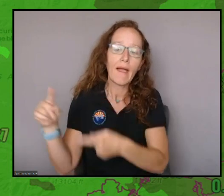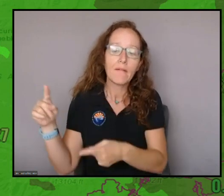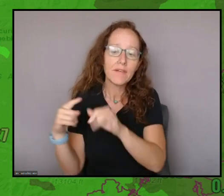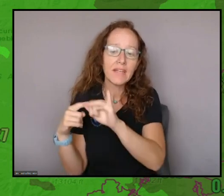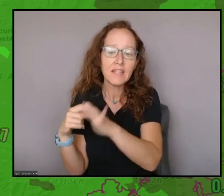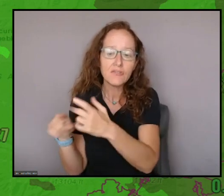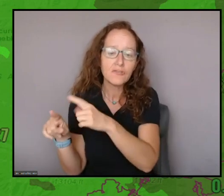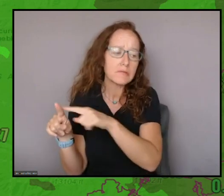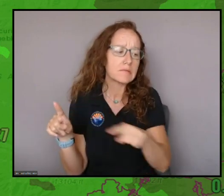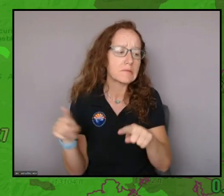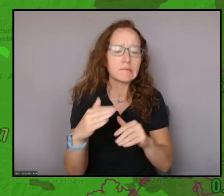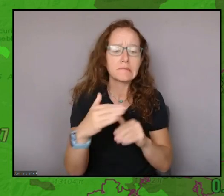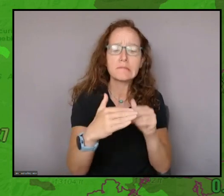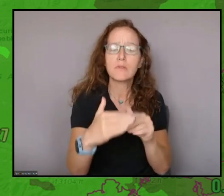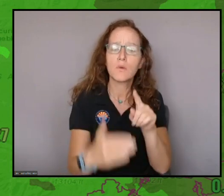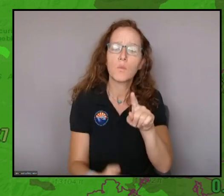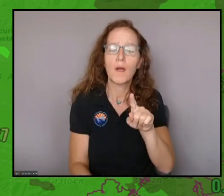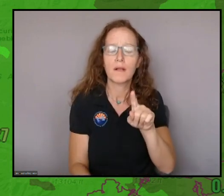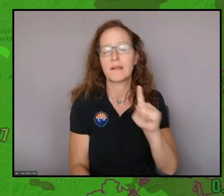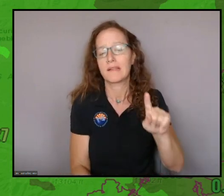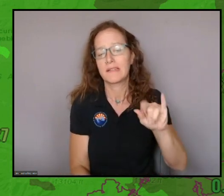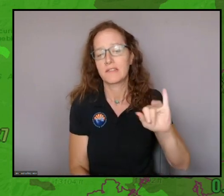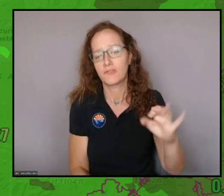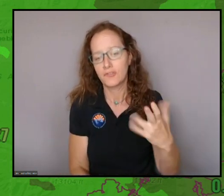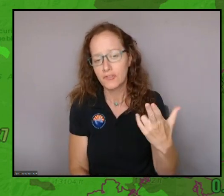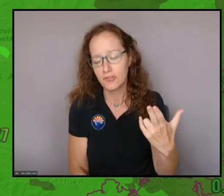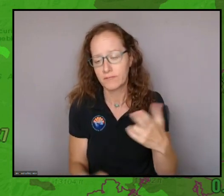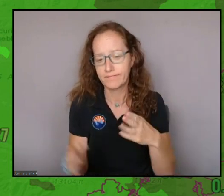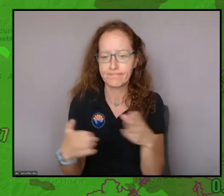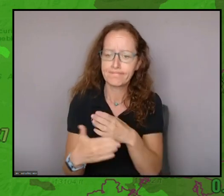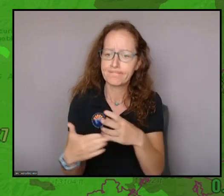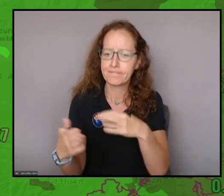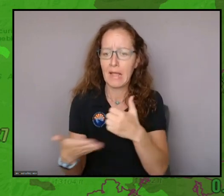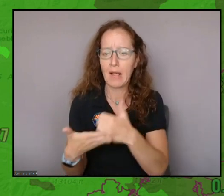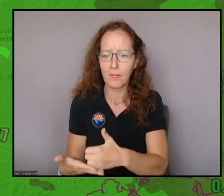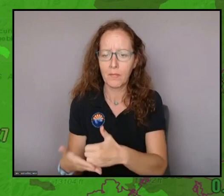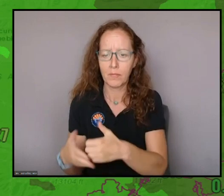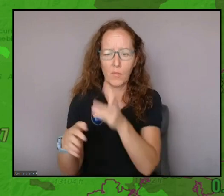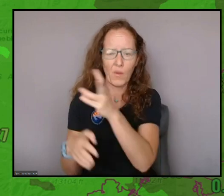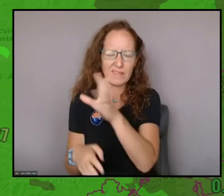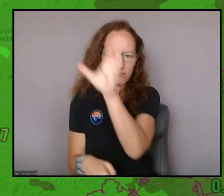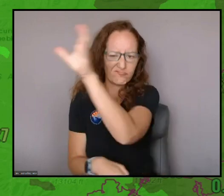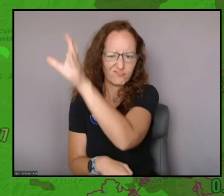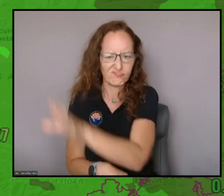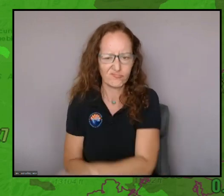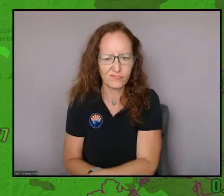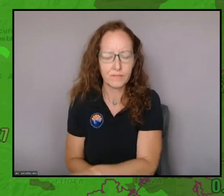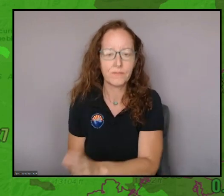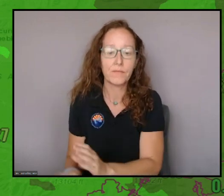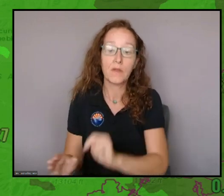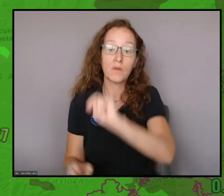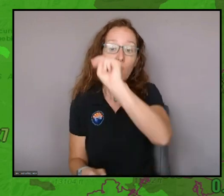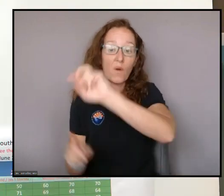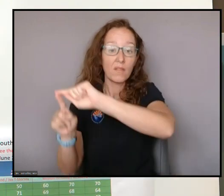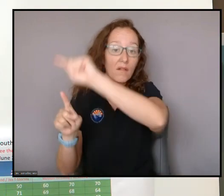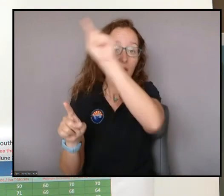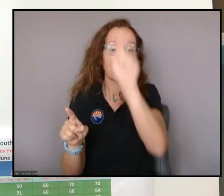helpful and even across the north, they didn't have quite as much rain but anywhere from 1/10 to 1/4 of an inch